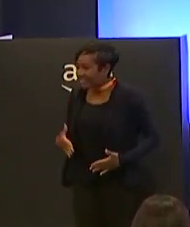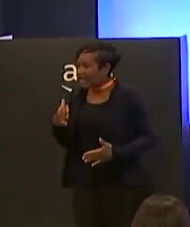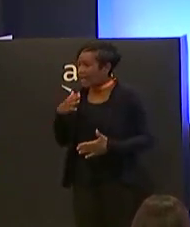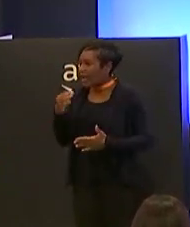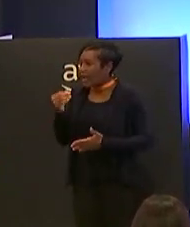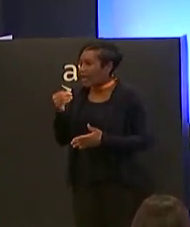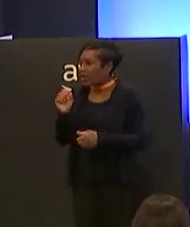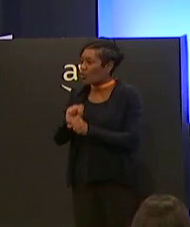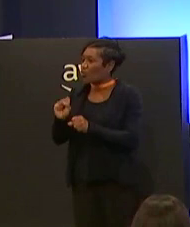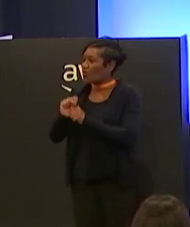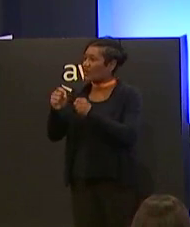you really like and enjoy.